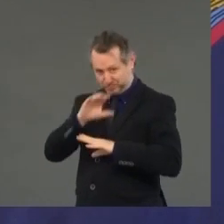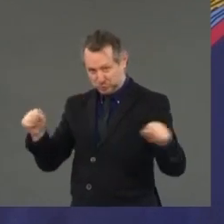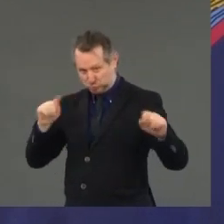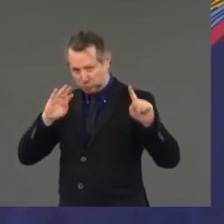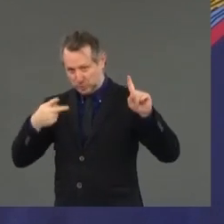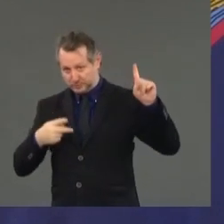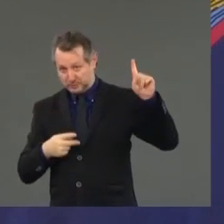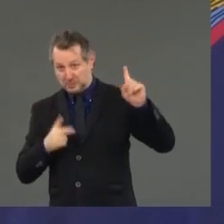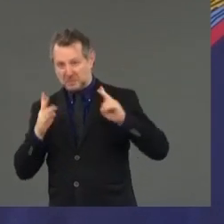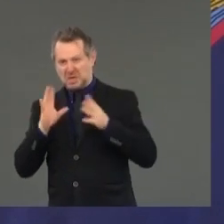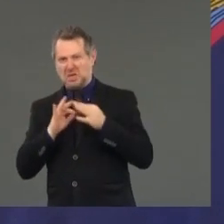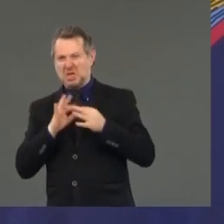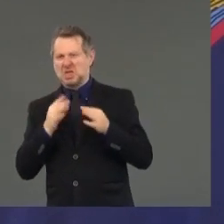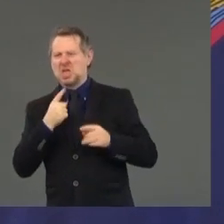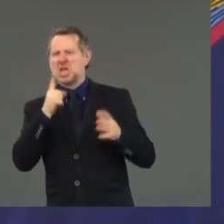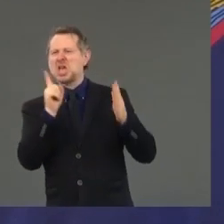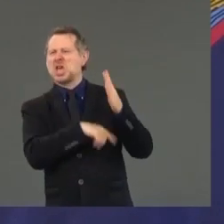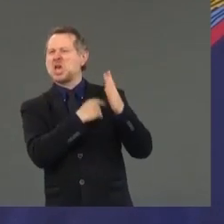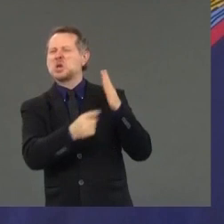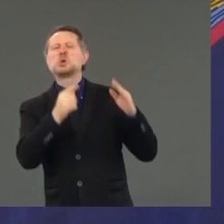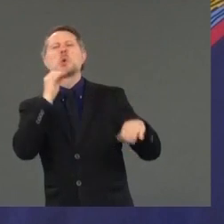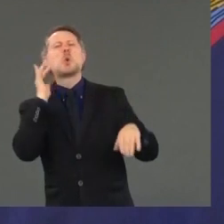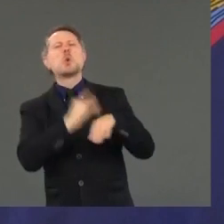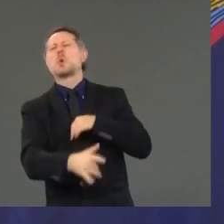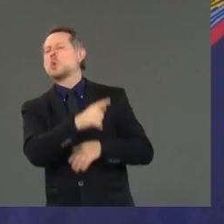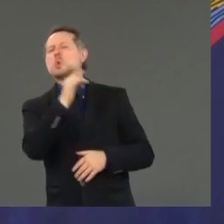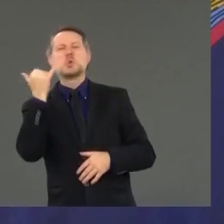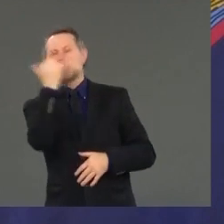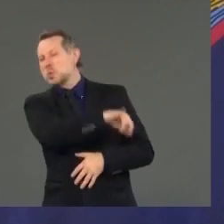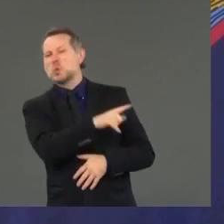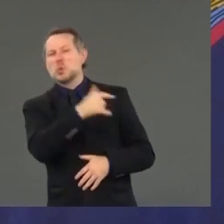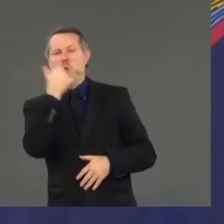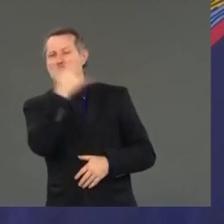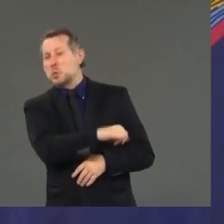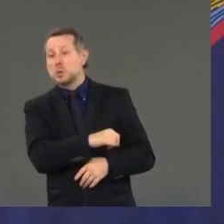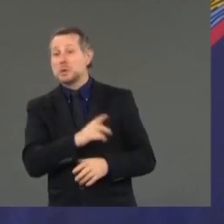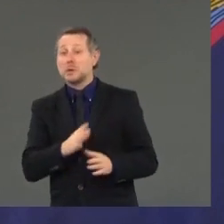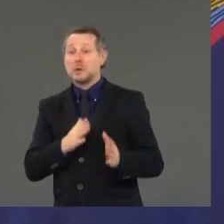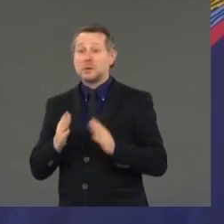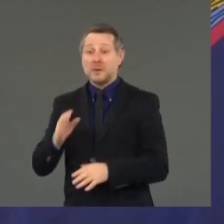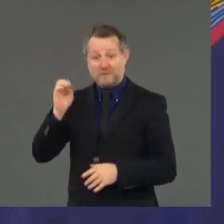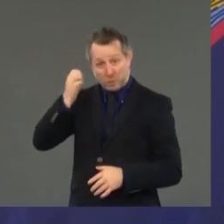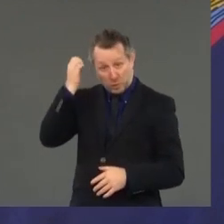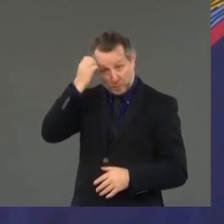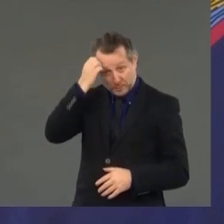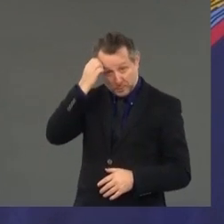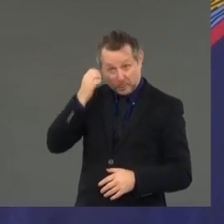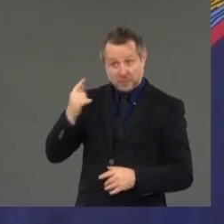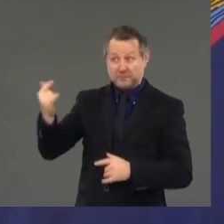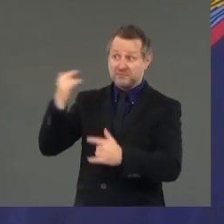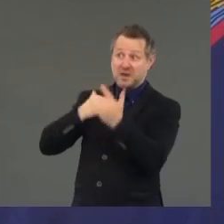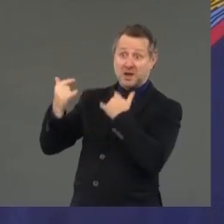FEBRUARY 1. THE PRESIDENT DID IT. SOME PEOPLE SAID AT THAT TIME HE WAS CRITICIZED THAT IT WAS TOO